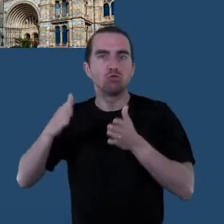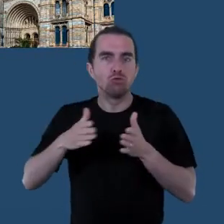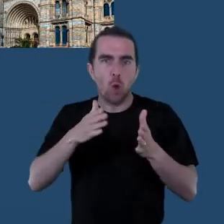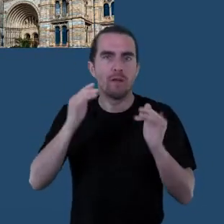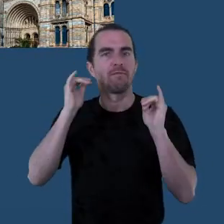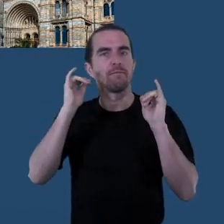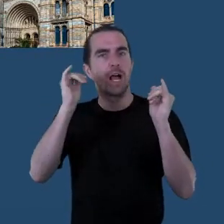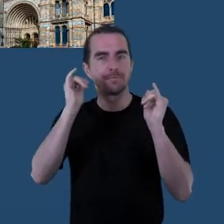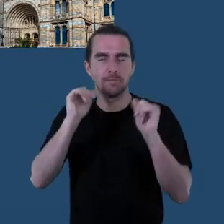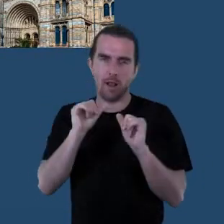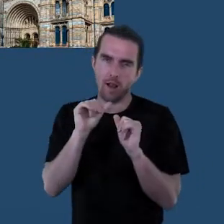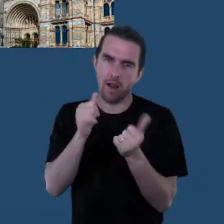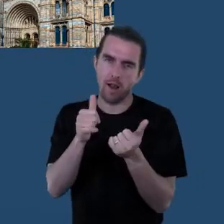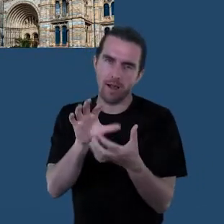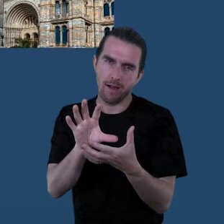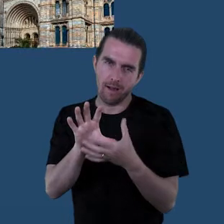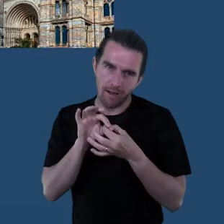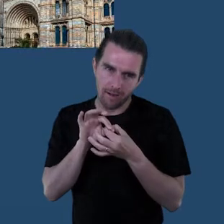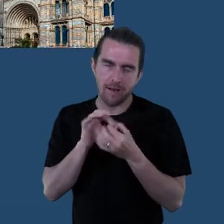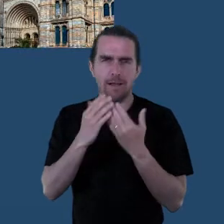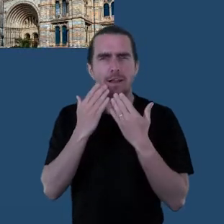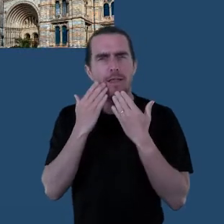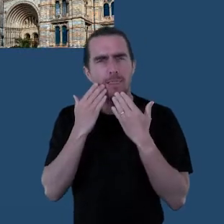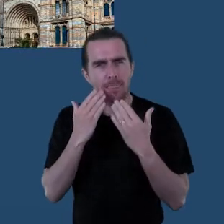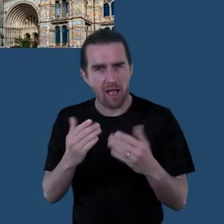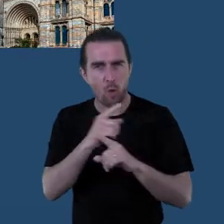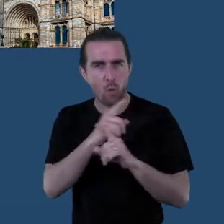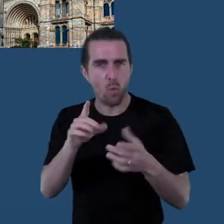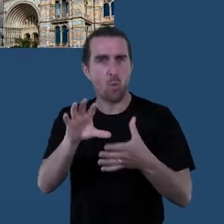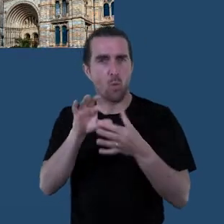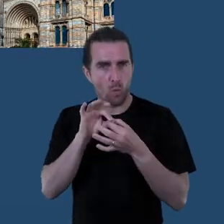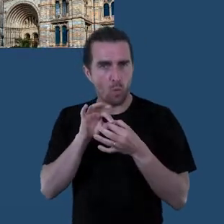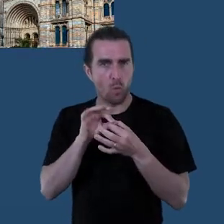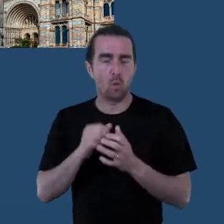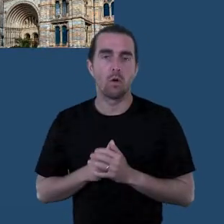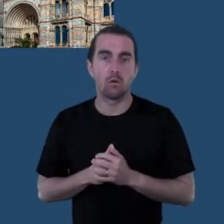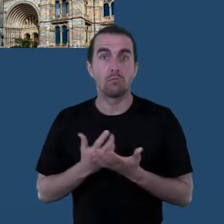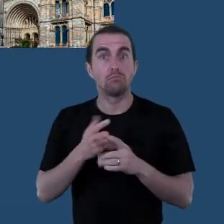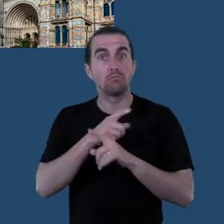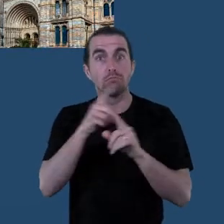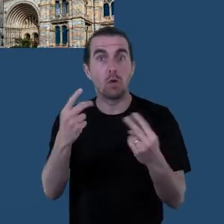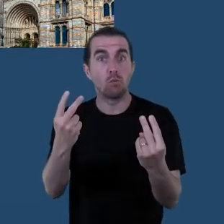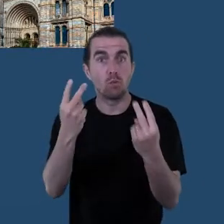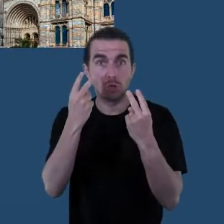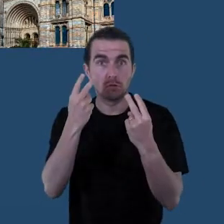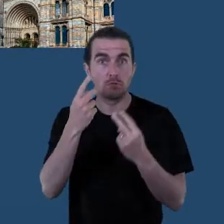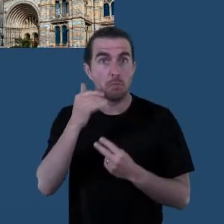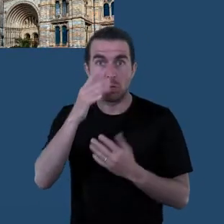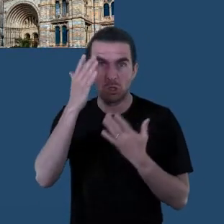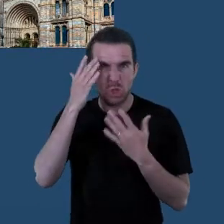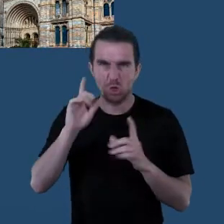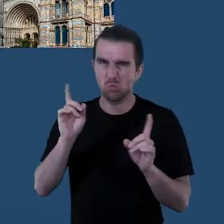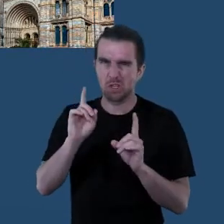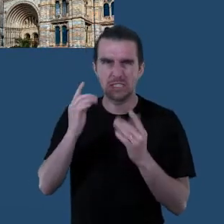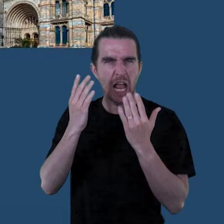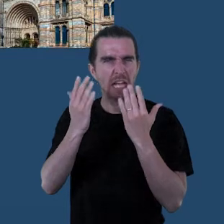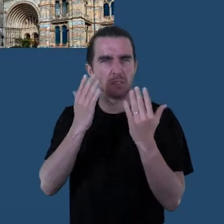It's great to have you here today, thank you so much for joining us. Now, for those of our viewers who maybe don't know what Exhibition Road is,